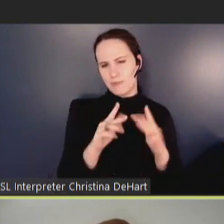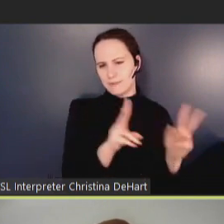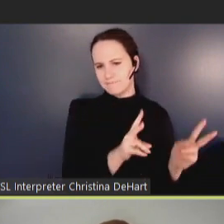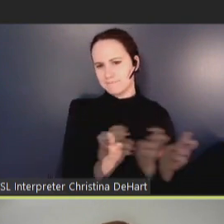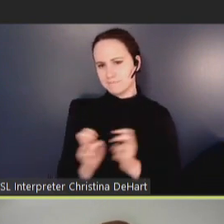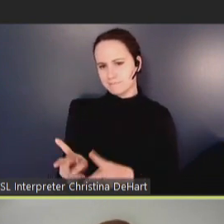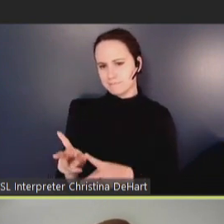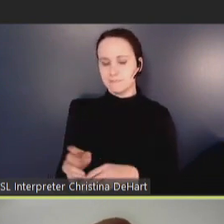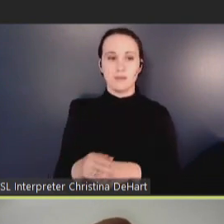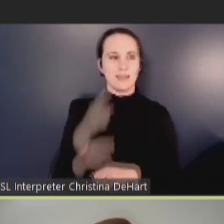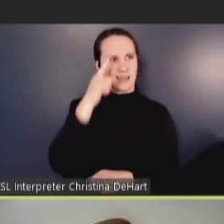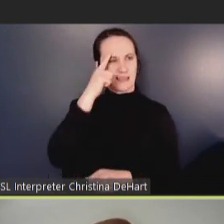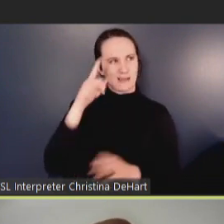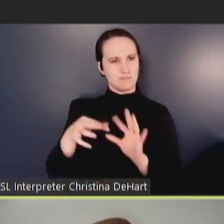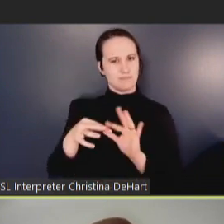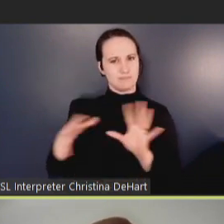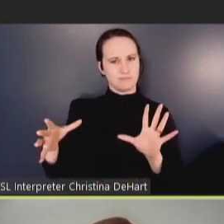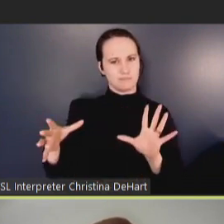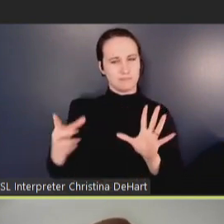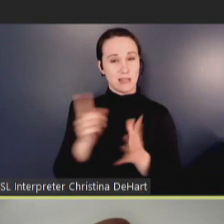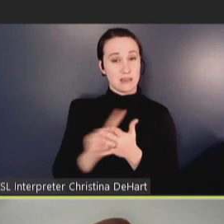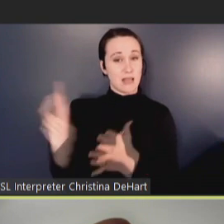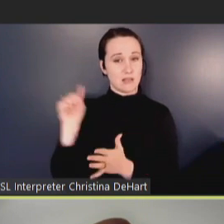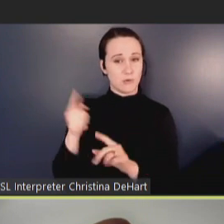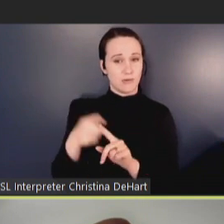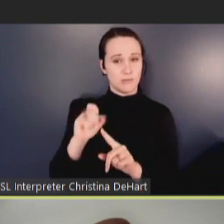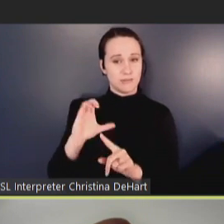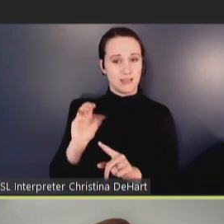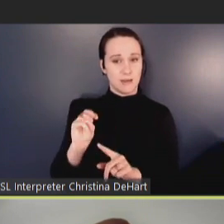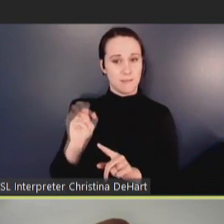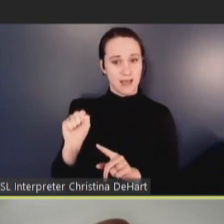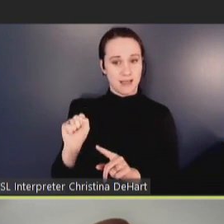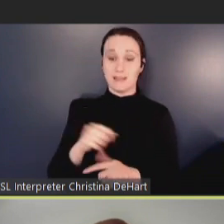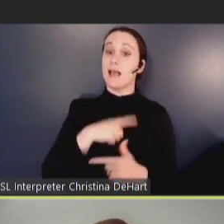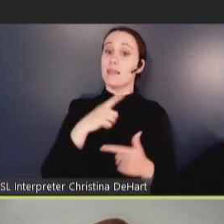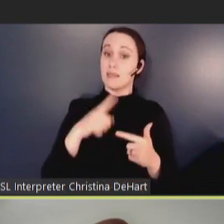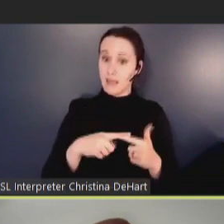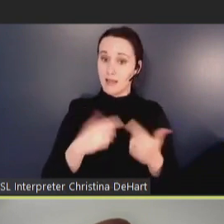I think, last week through a listserv from CMS, and then it was amplified